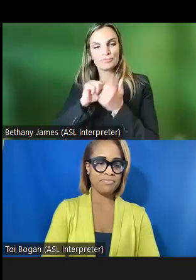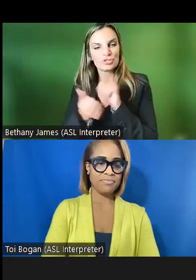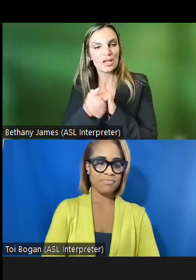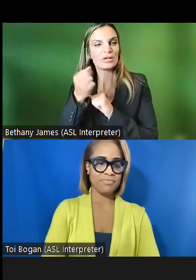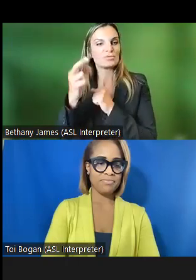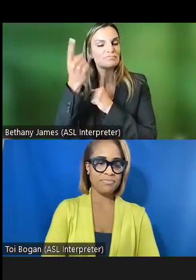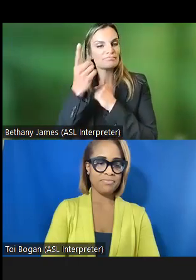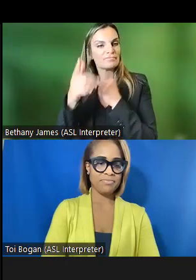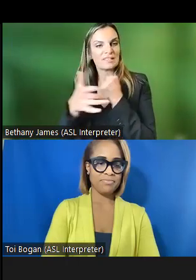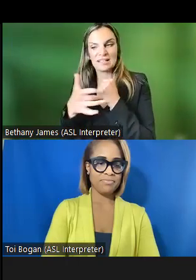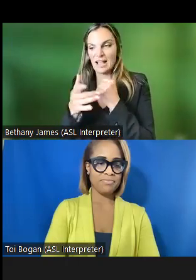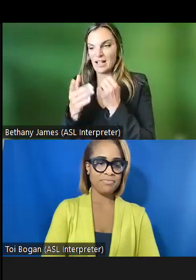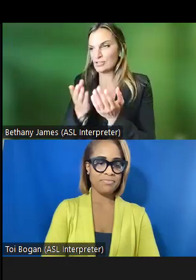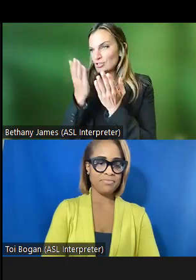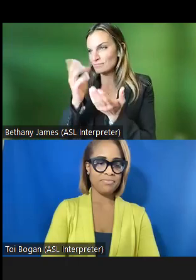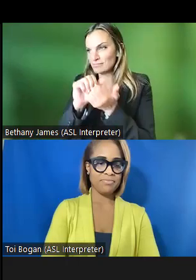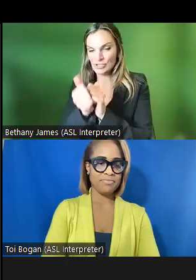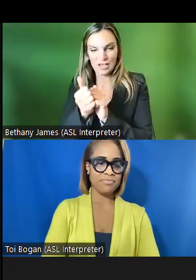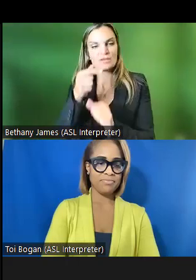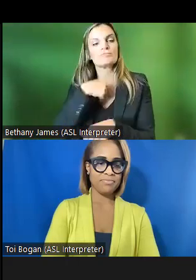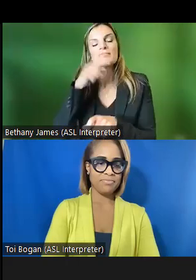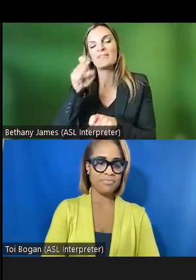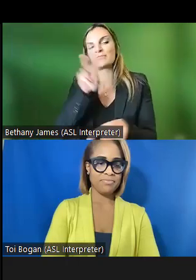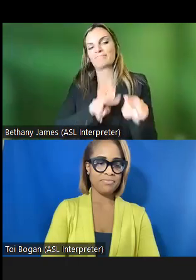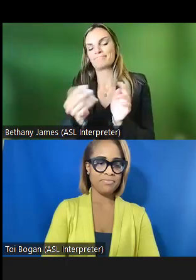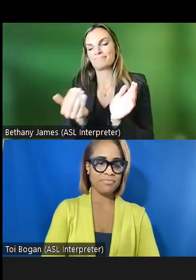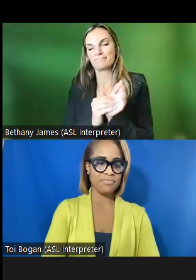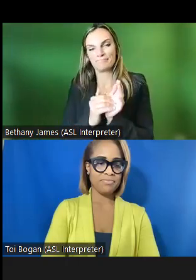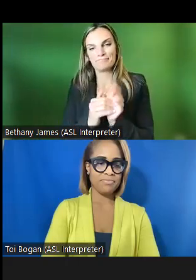that are offered, then we may have to reevaluate to see whether that's still effective.